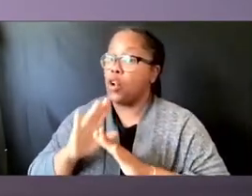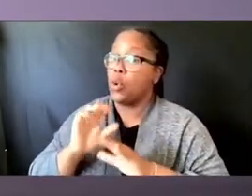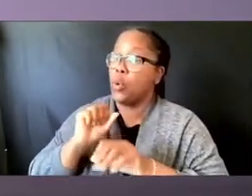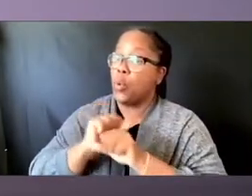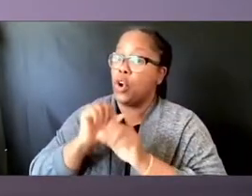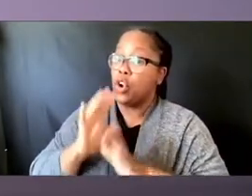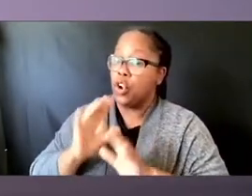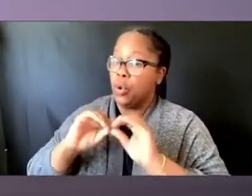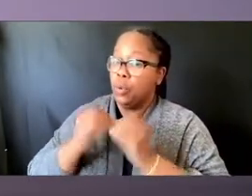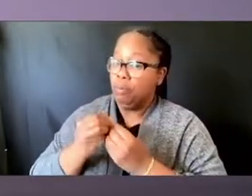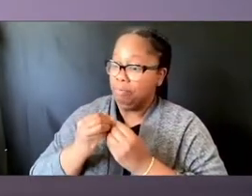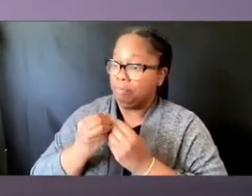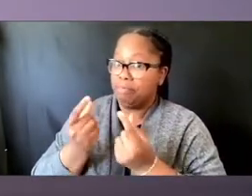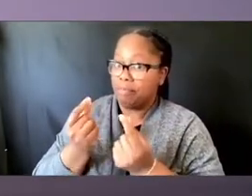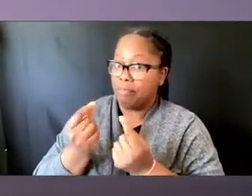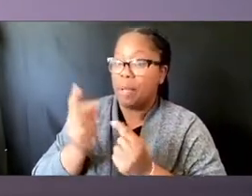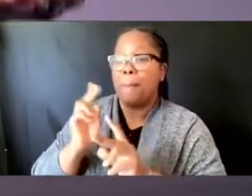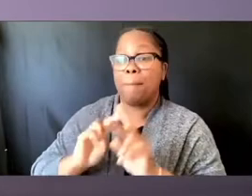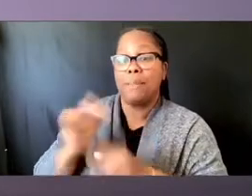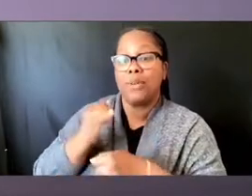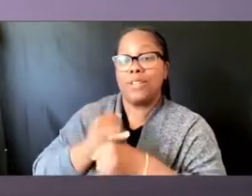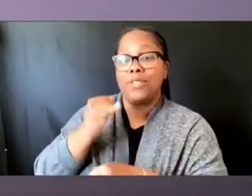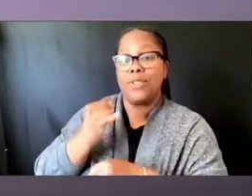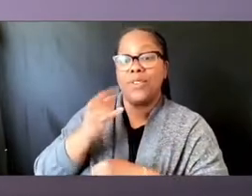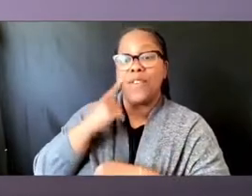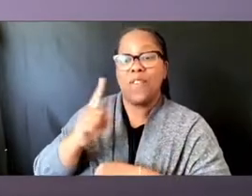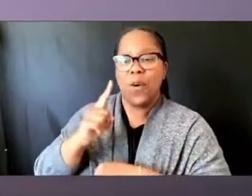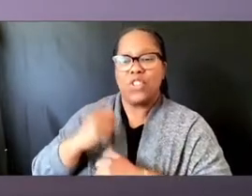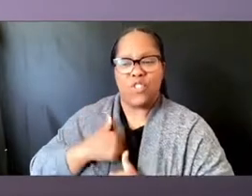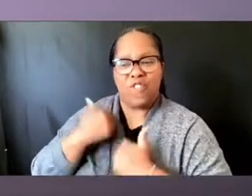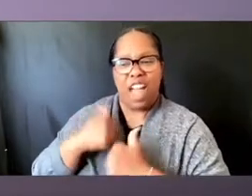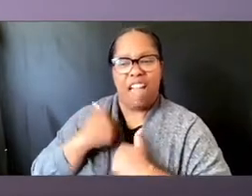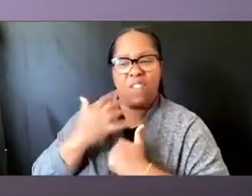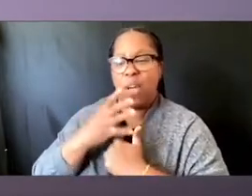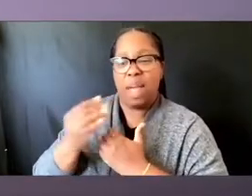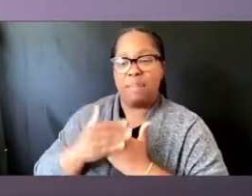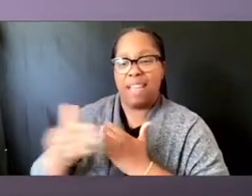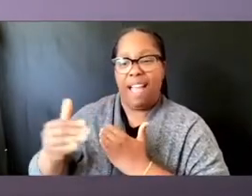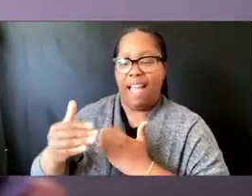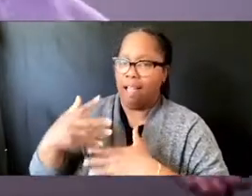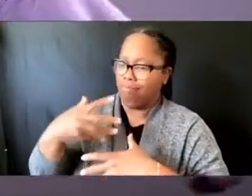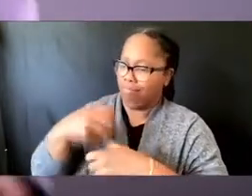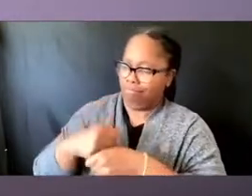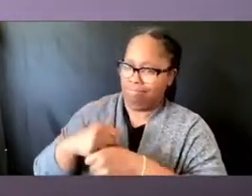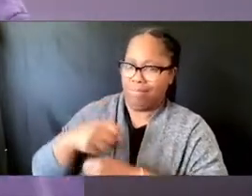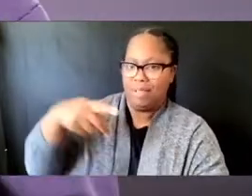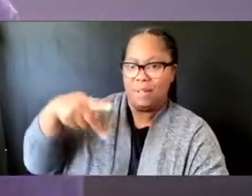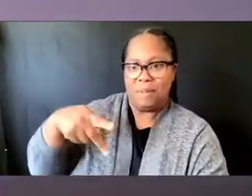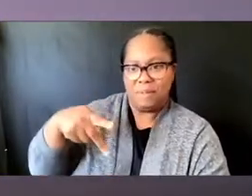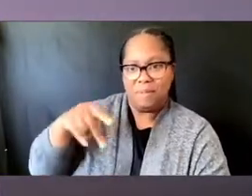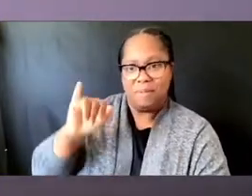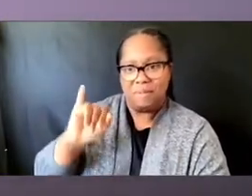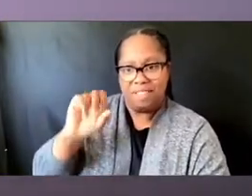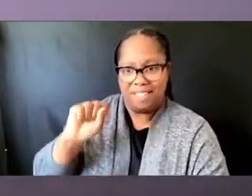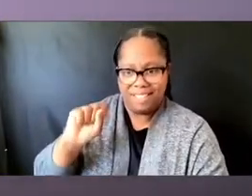and exiting community workshop, which looks at the values by which we work together, what we bring to a community,